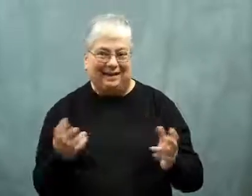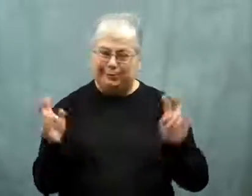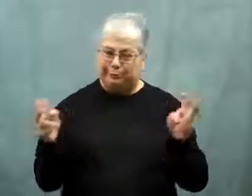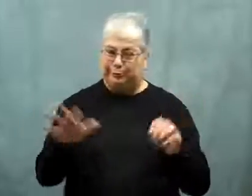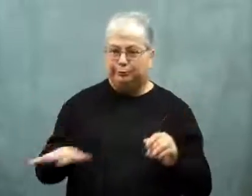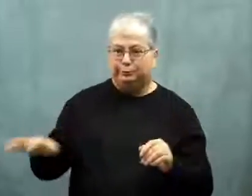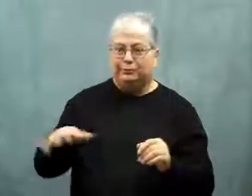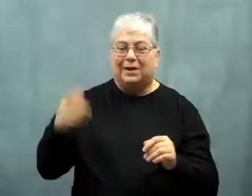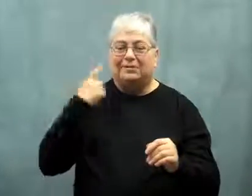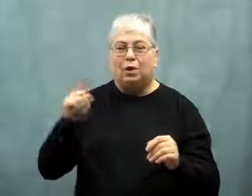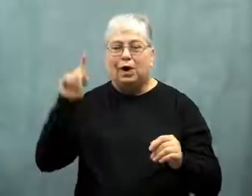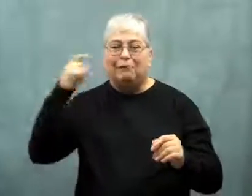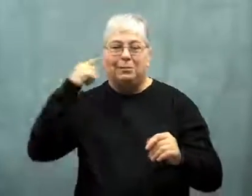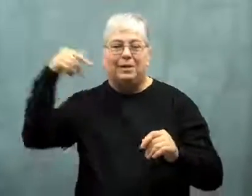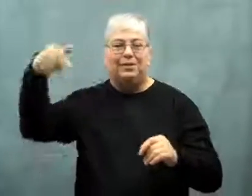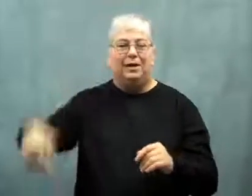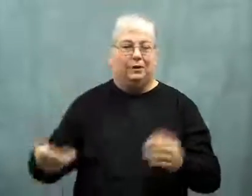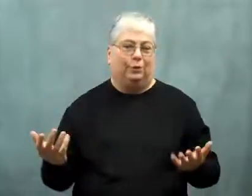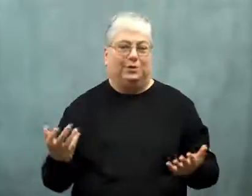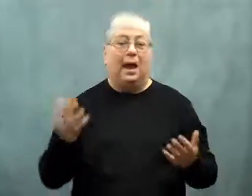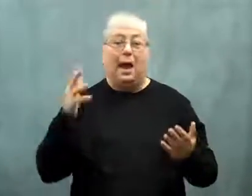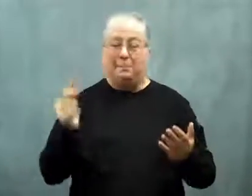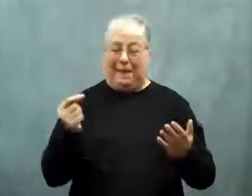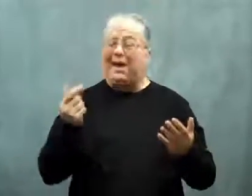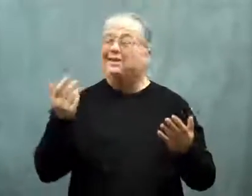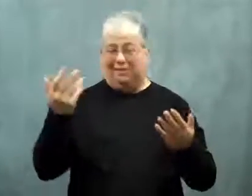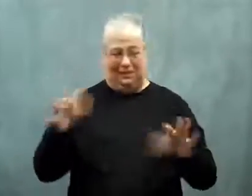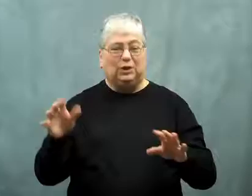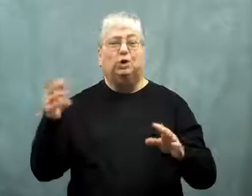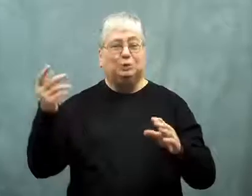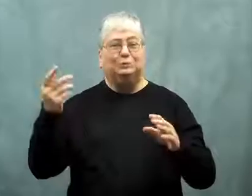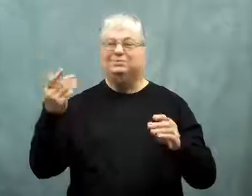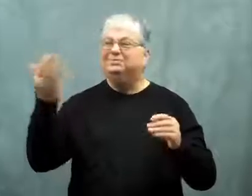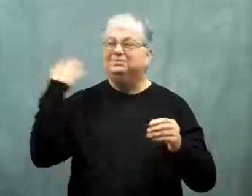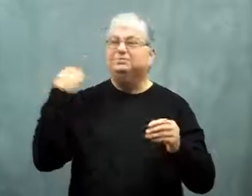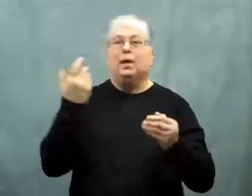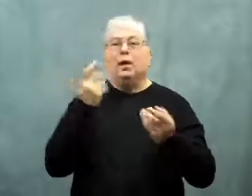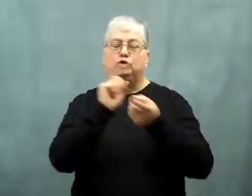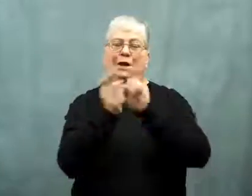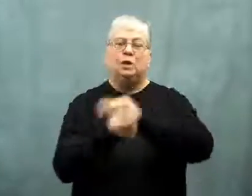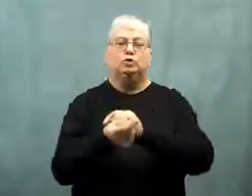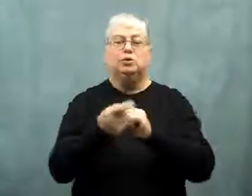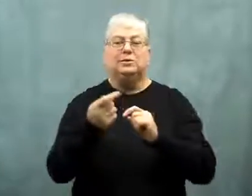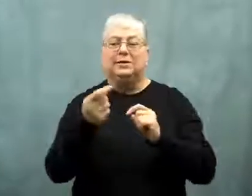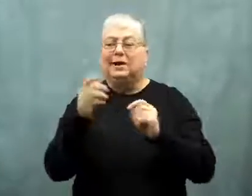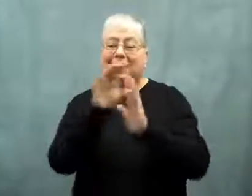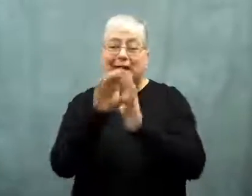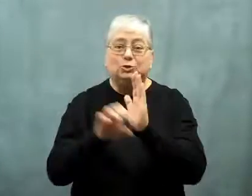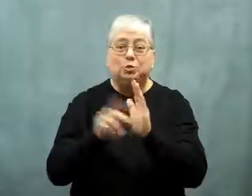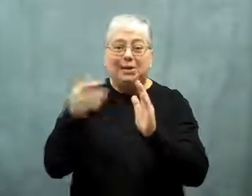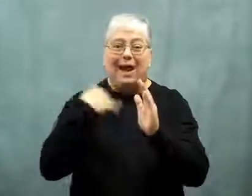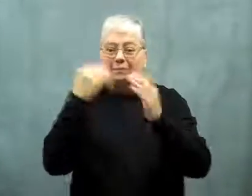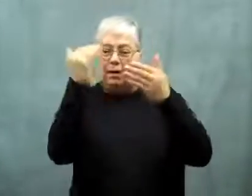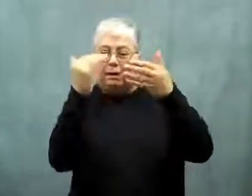It's the center of the government.